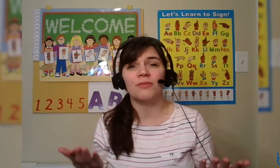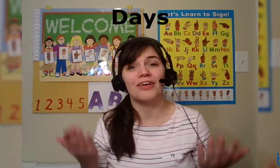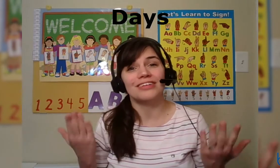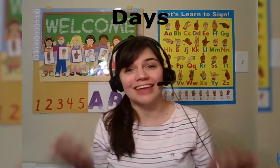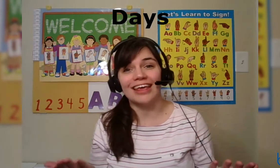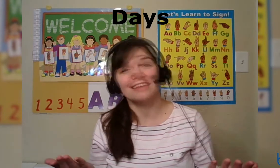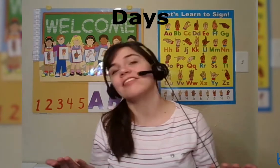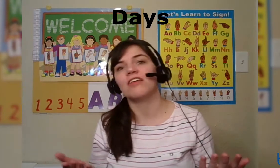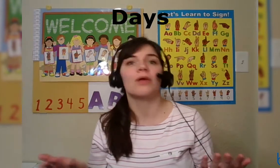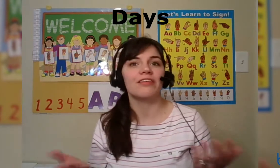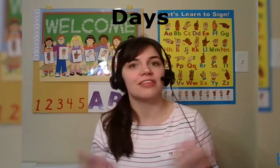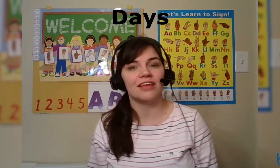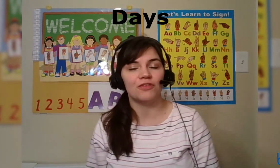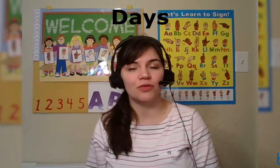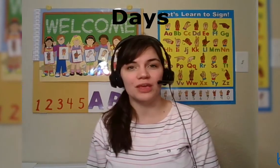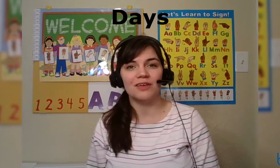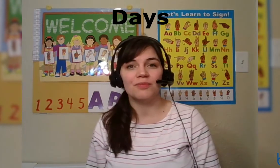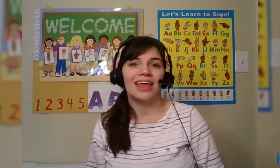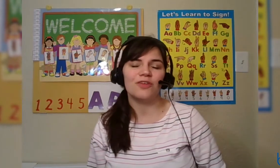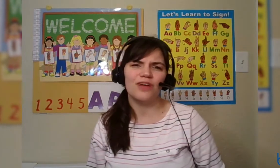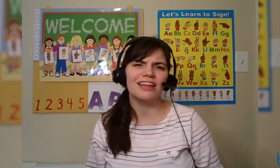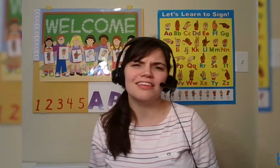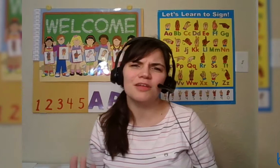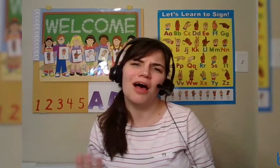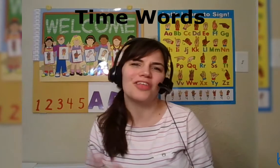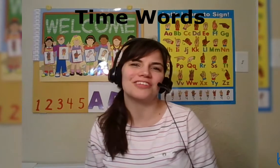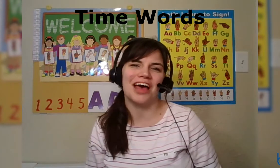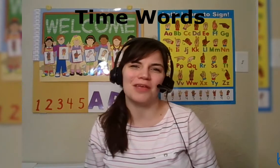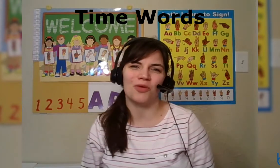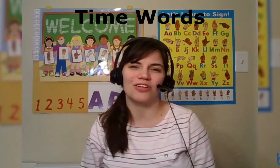about days as well as the days of the week, and finally some other time words.